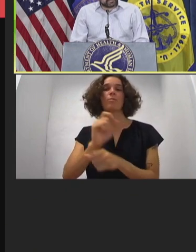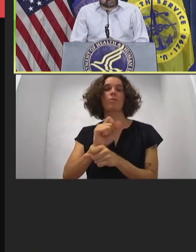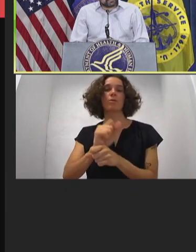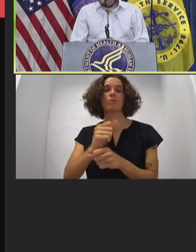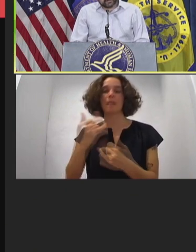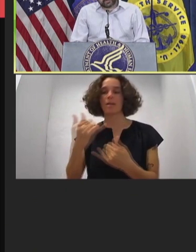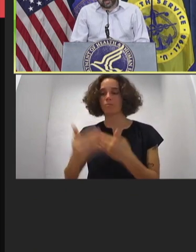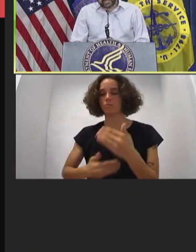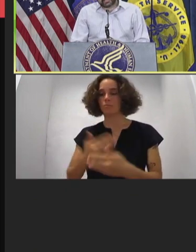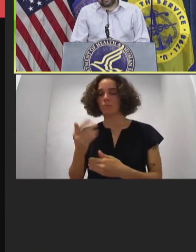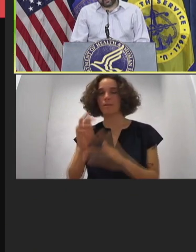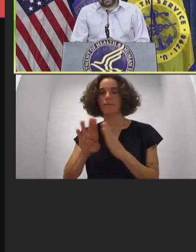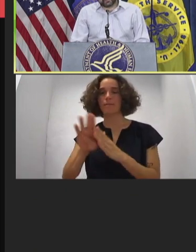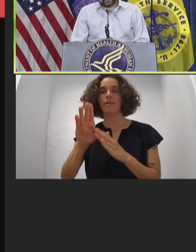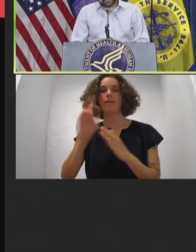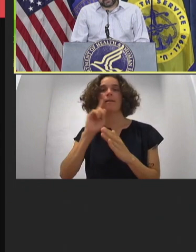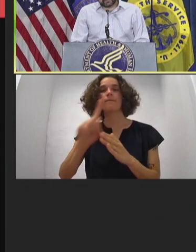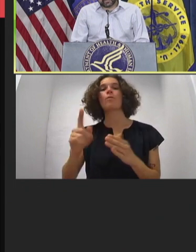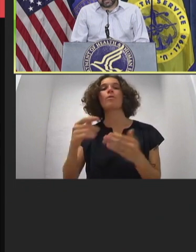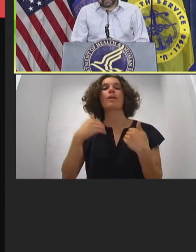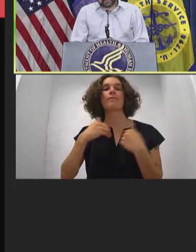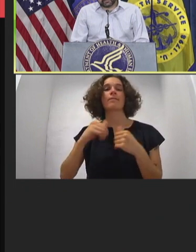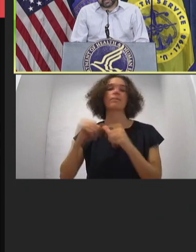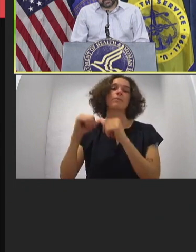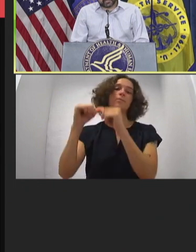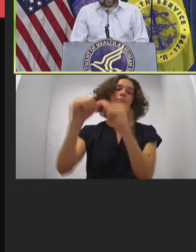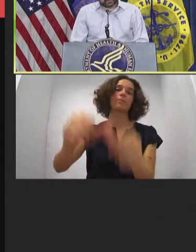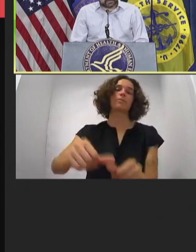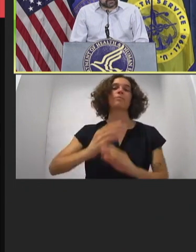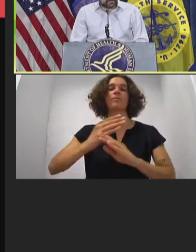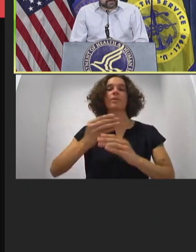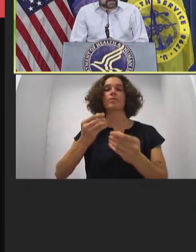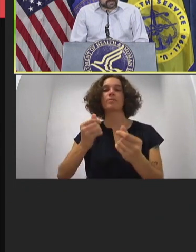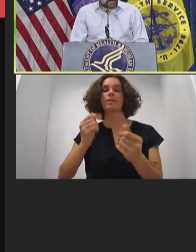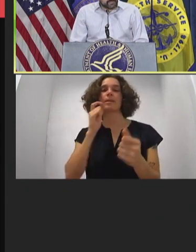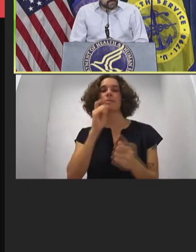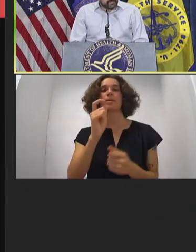to develop long-acting forms of preventive treatment that could be given in one or two doses.